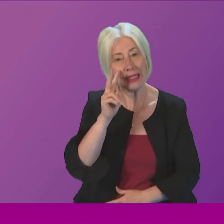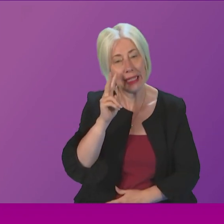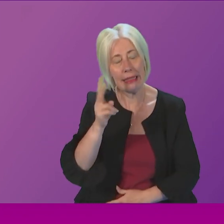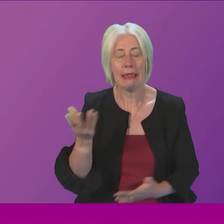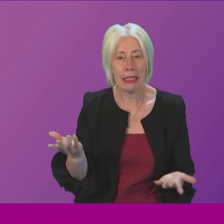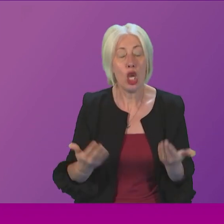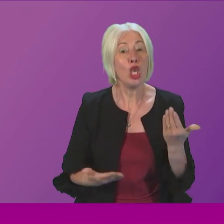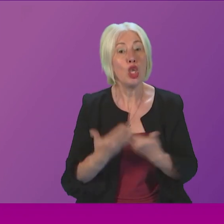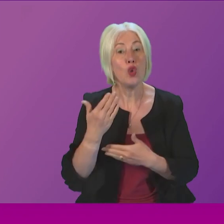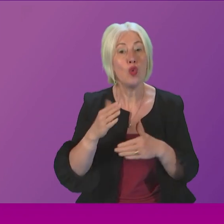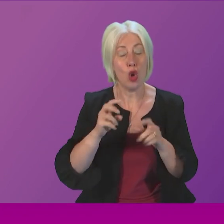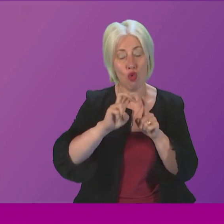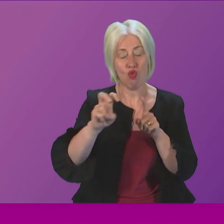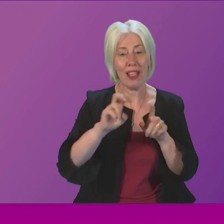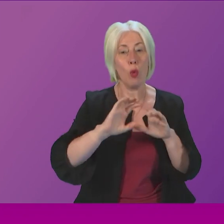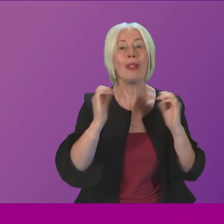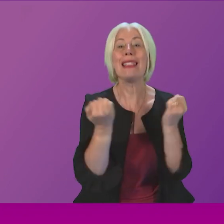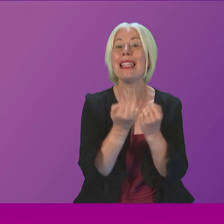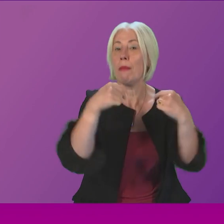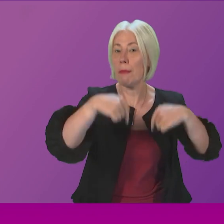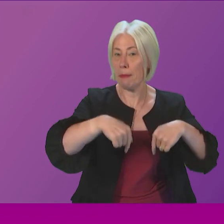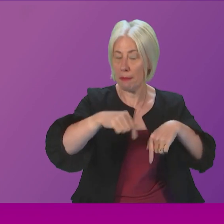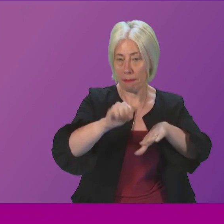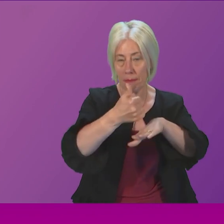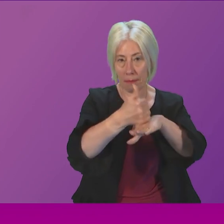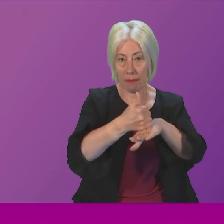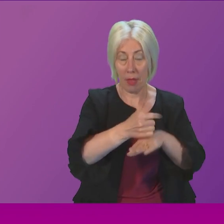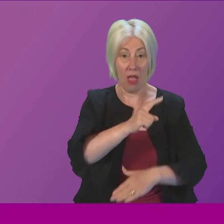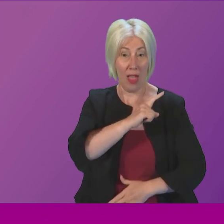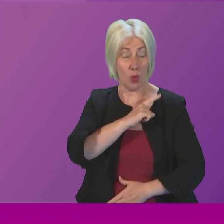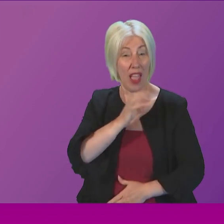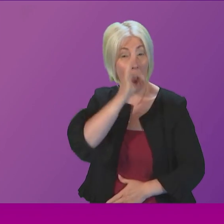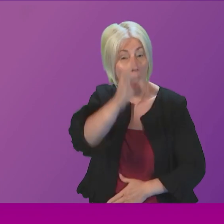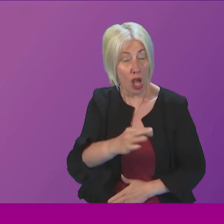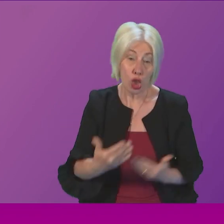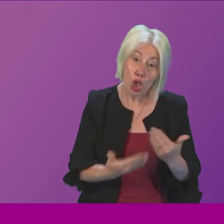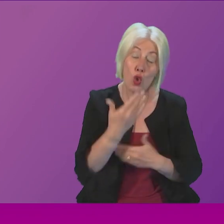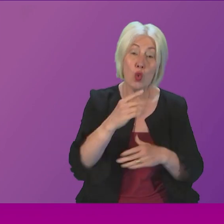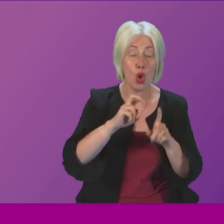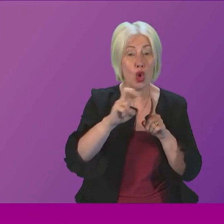new transport team in place. It is only right, of course, that I have asked that transport team to look at the detail